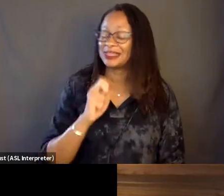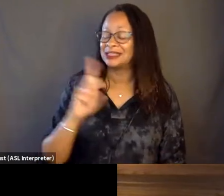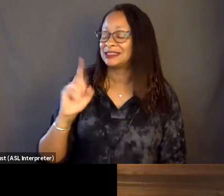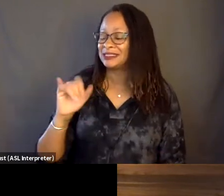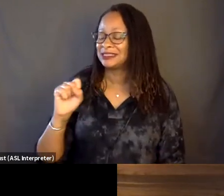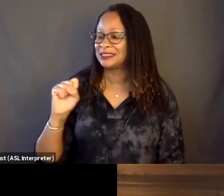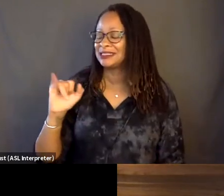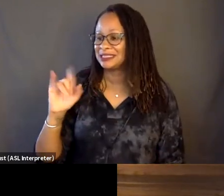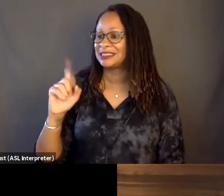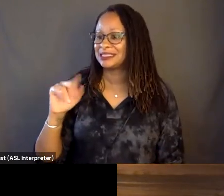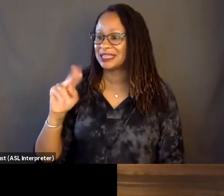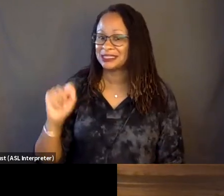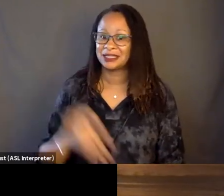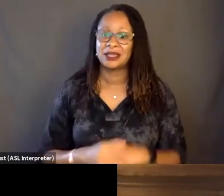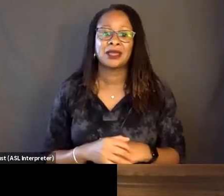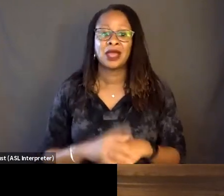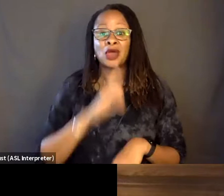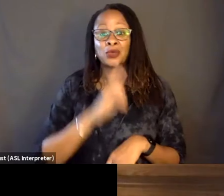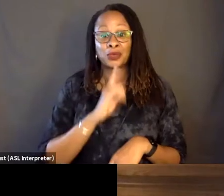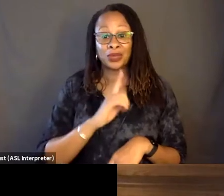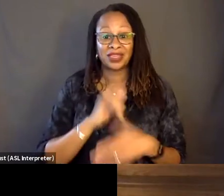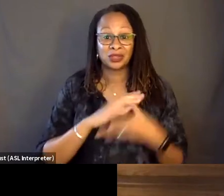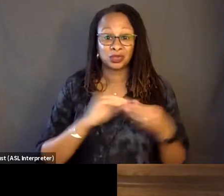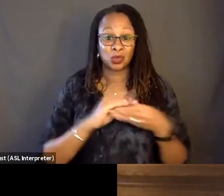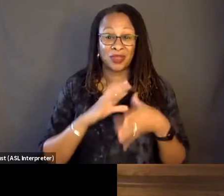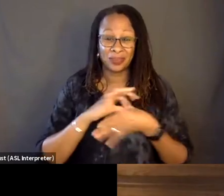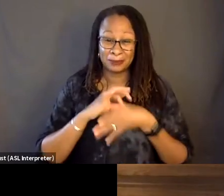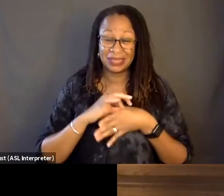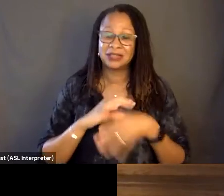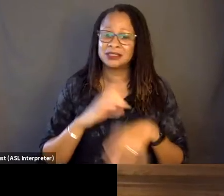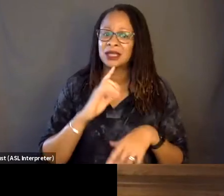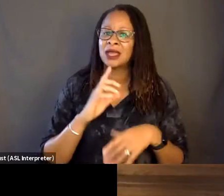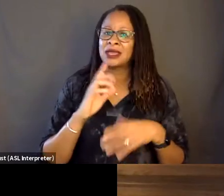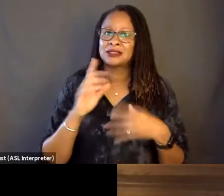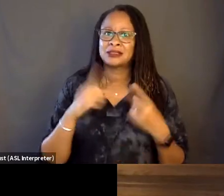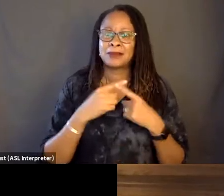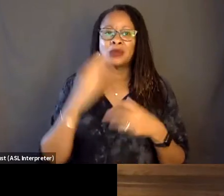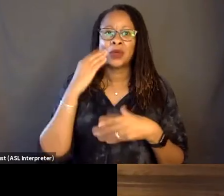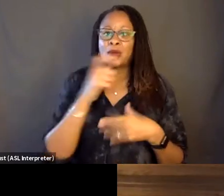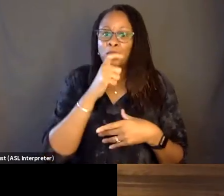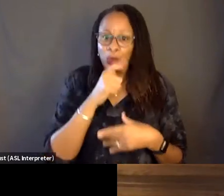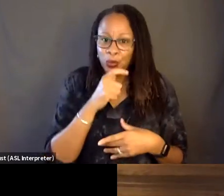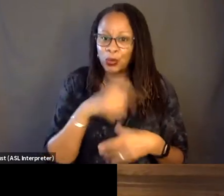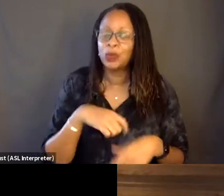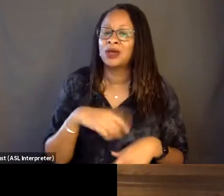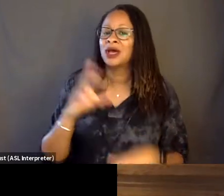was getting to know who Khashoggi actually was, behind the global headlines. He was a man in love.